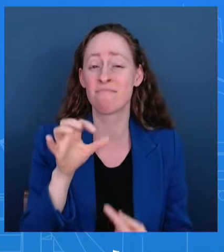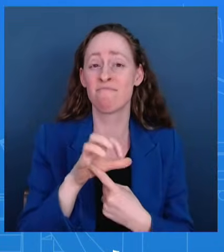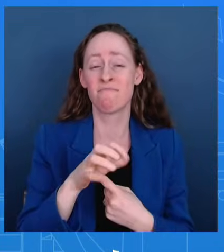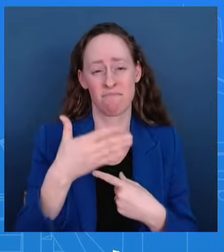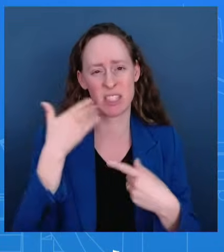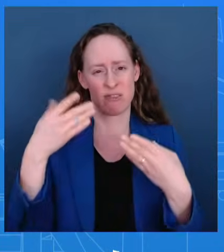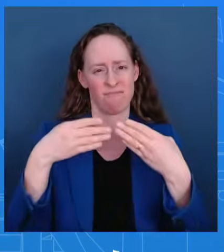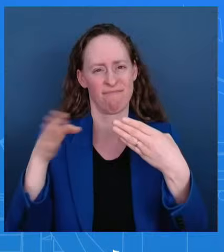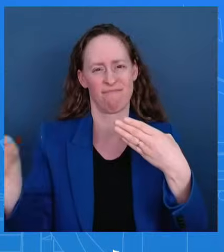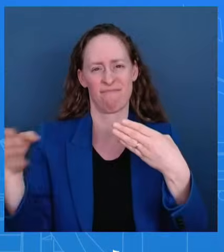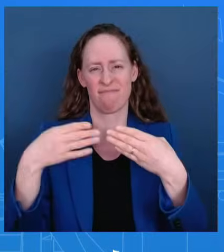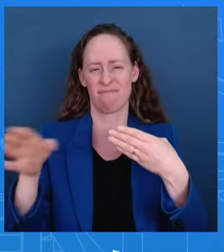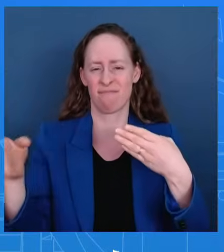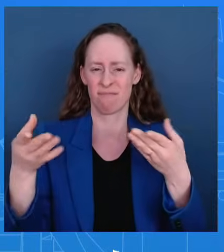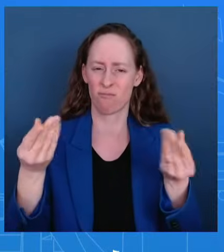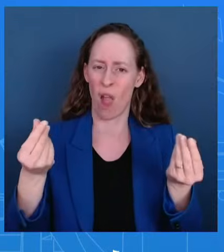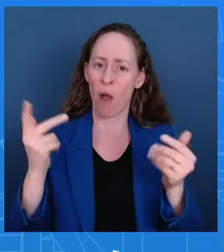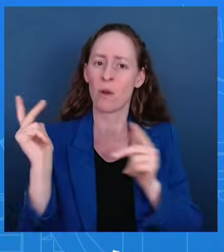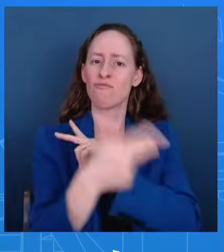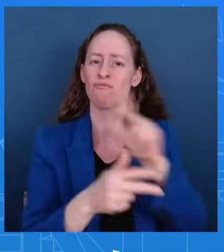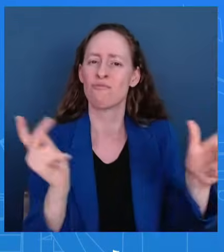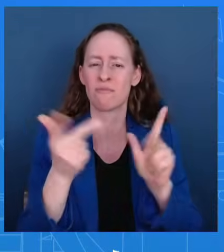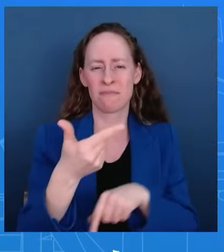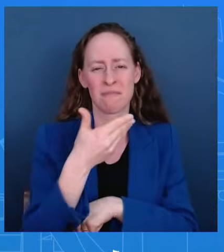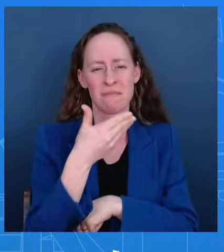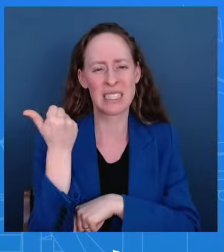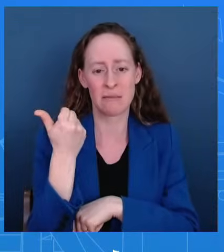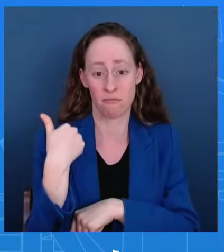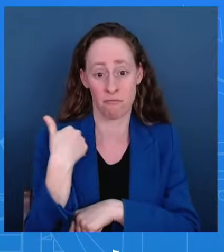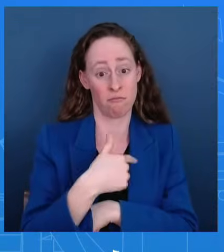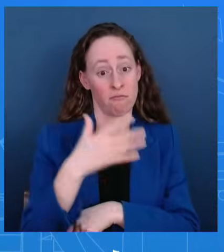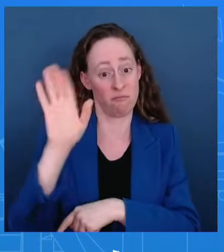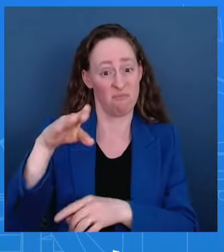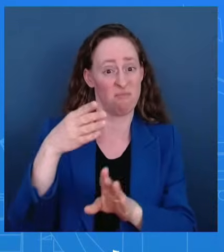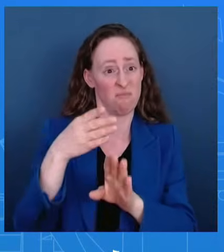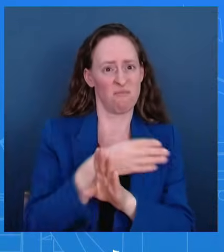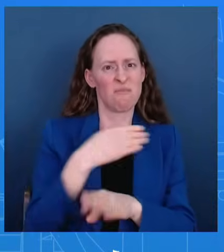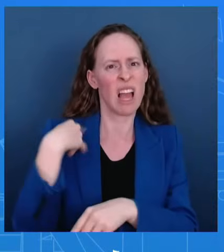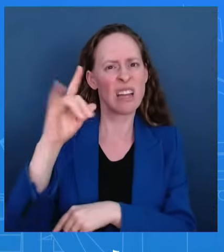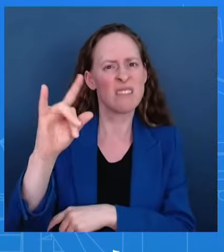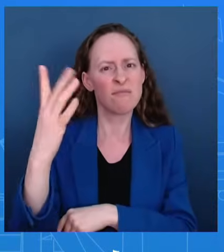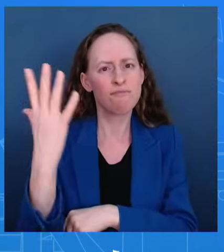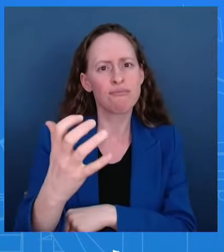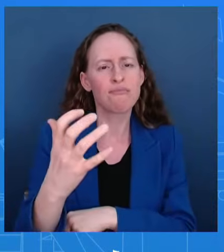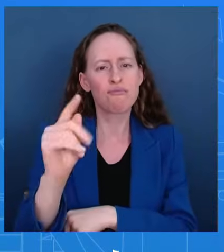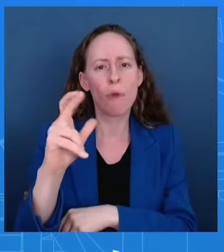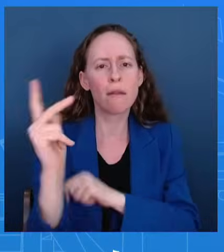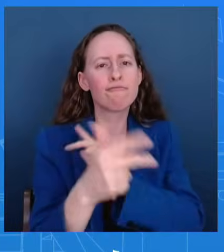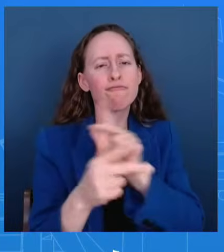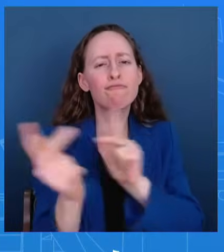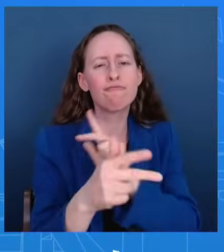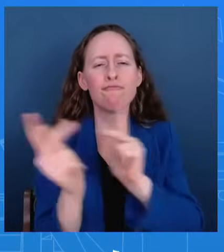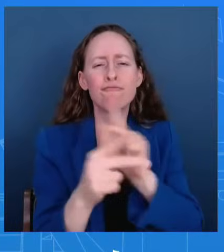going in a day over a course of different crossings, and we want to get back up to that level if we can. Now, that's a tall order; I get that.